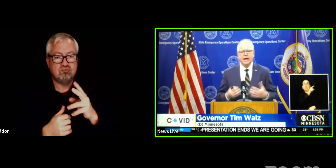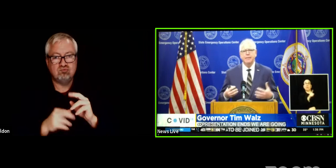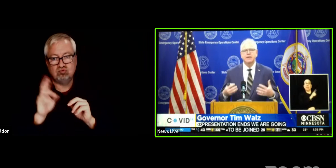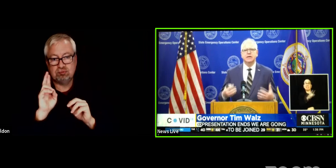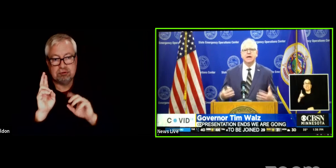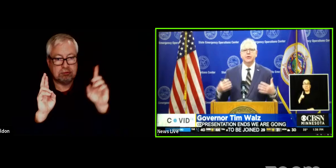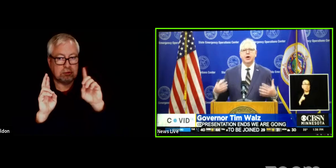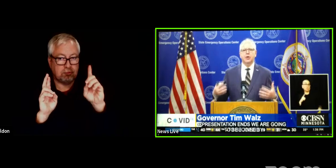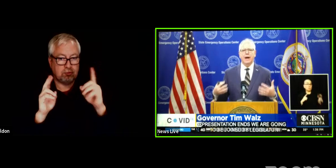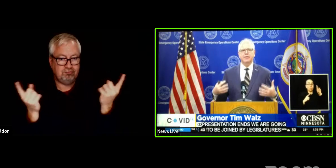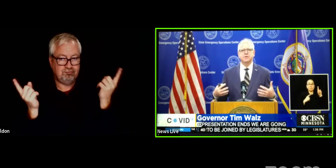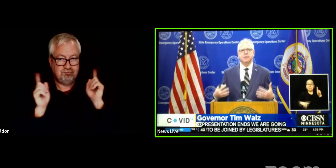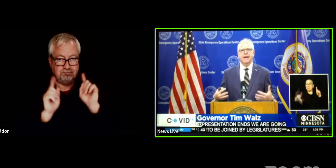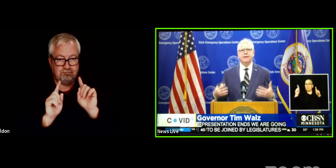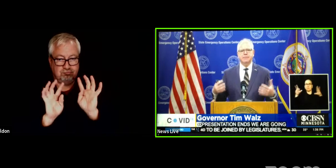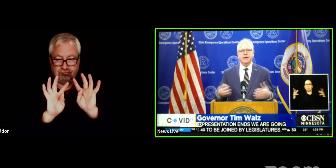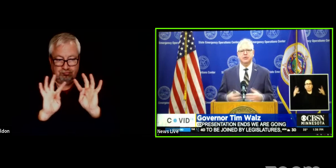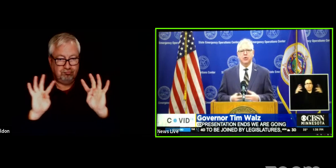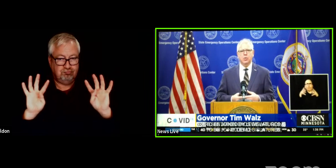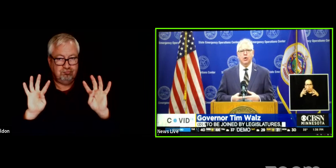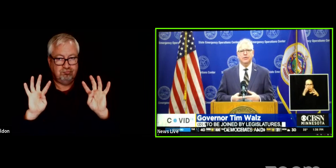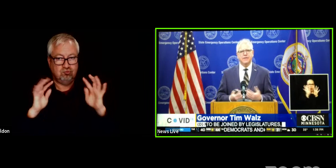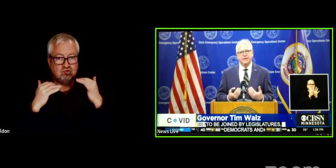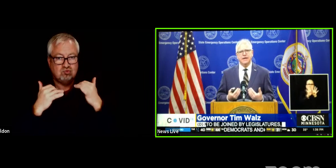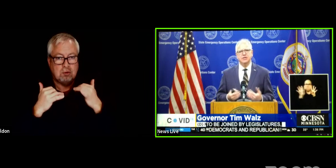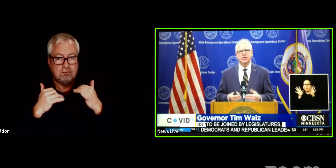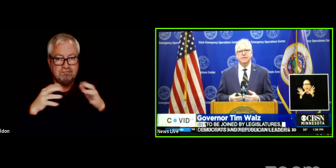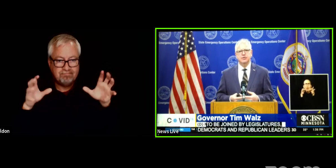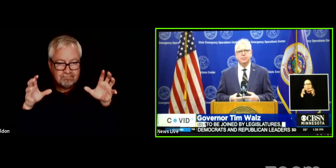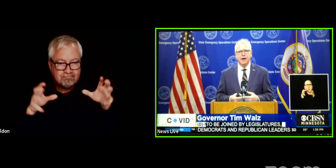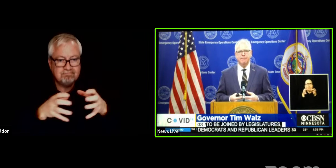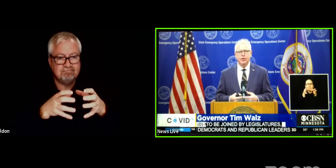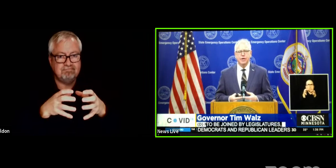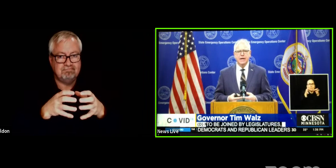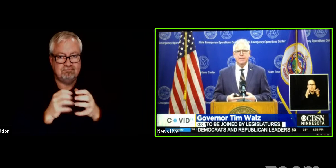COME TOGETHER AROUND THIS PLAN TO MAKE SURE IT WORKS. I THINK THAT CAN GIVE YOU SOME COMFORT THAT